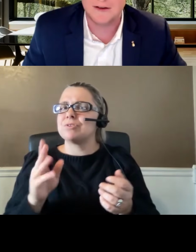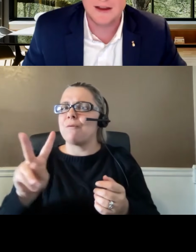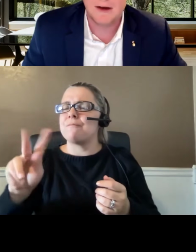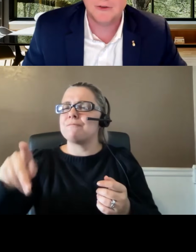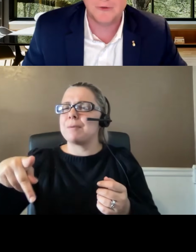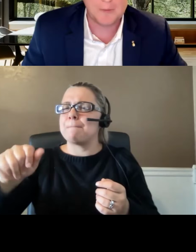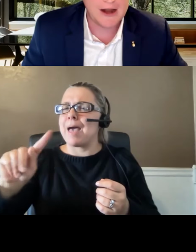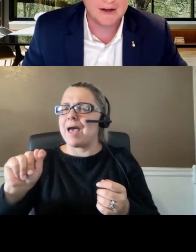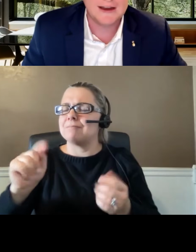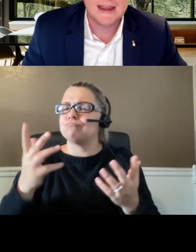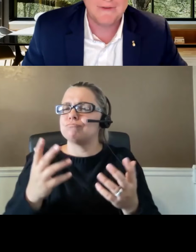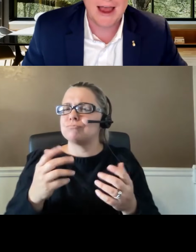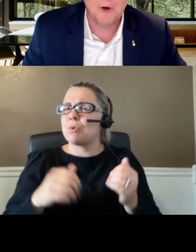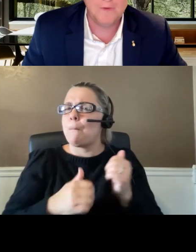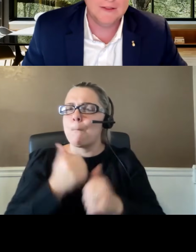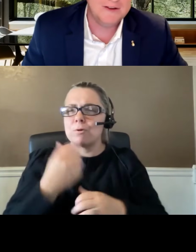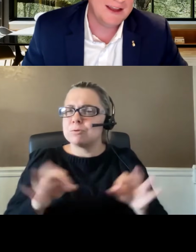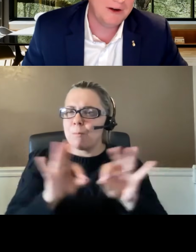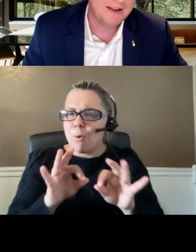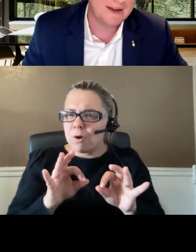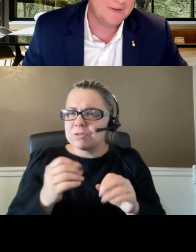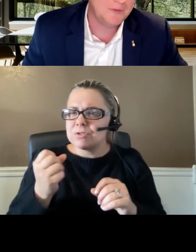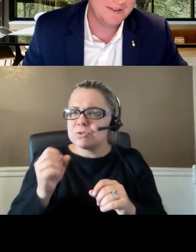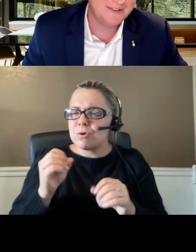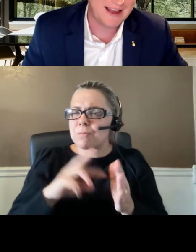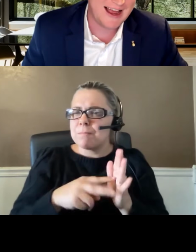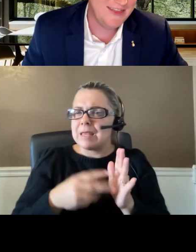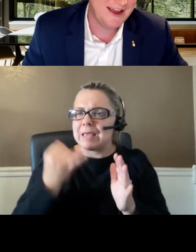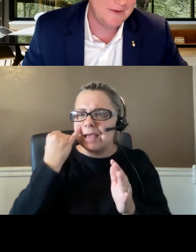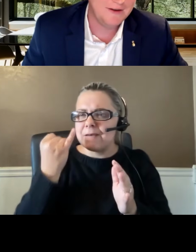Right, so if our product, if I'm only looking at what it's like for someone to sign the document,